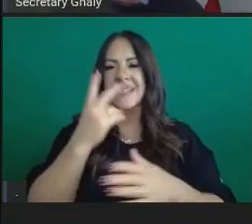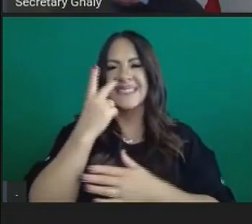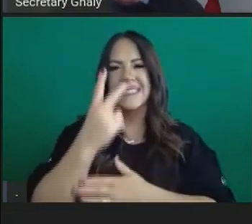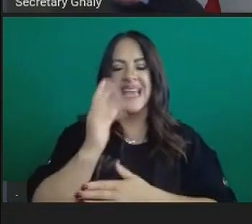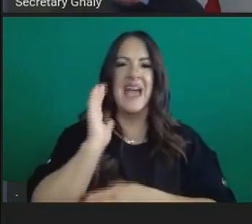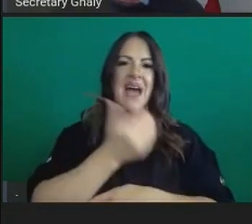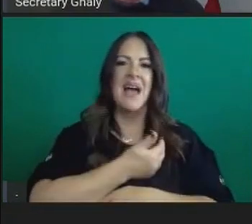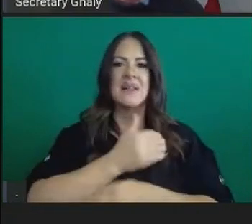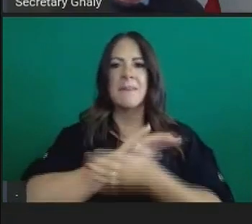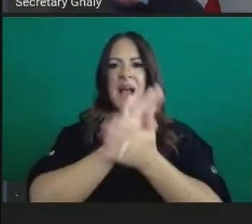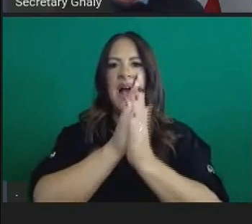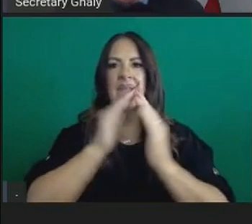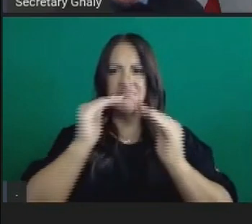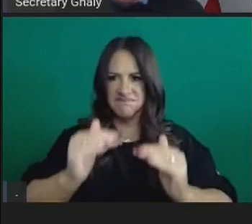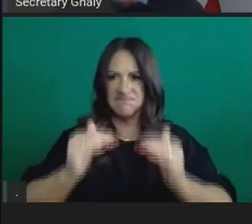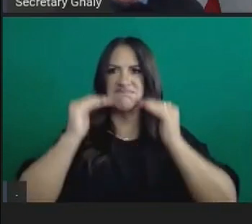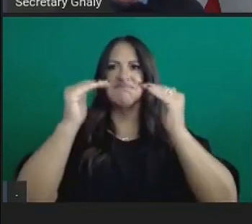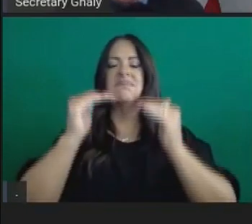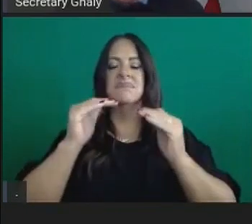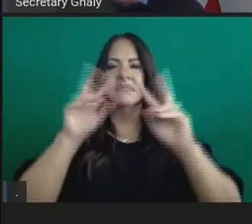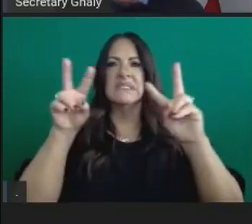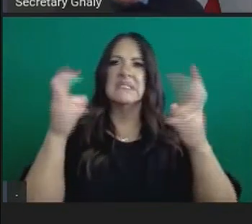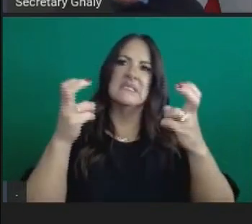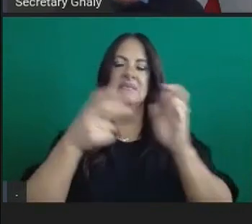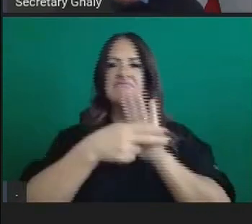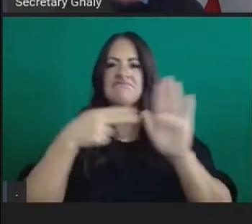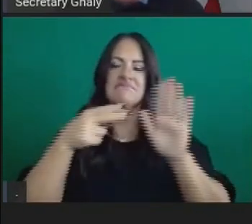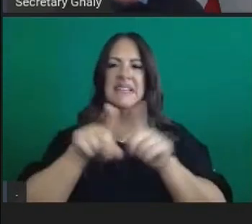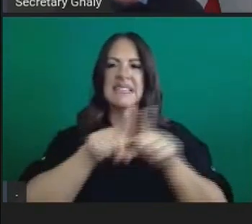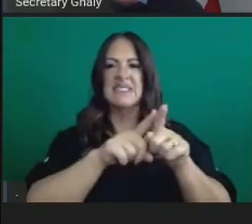SOMETHING THAT WE NEED TO PLAN